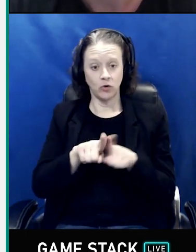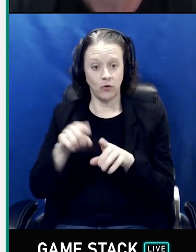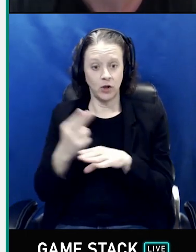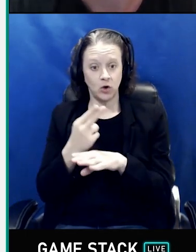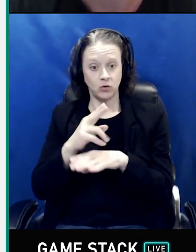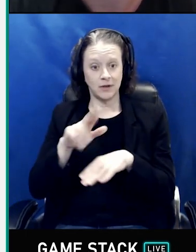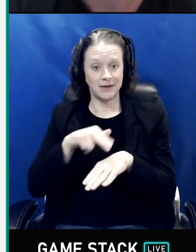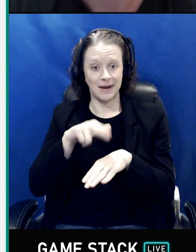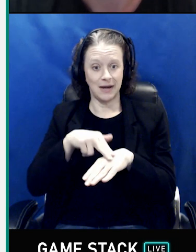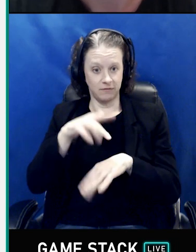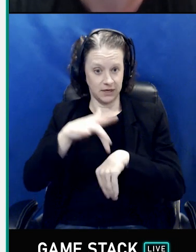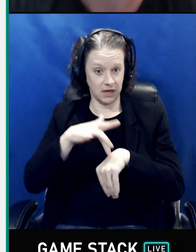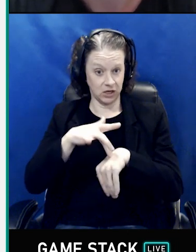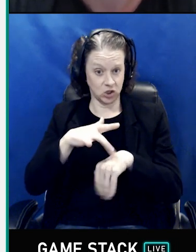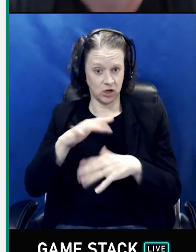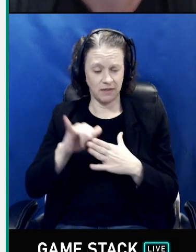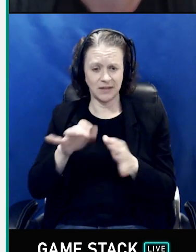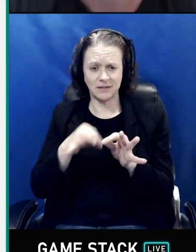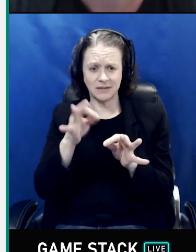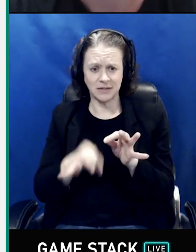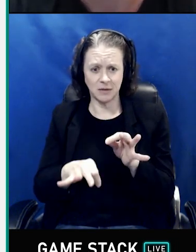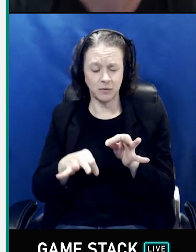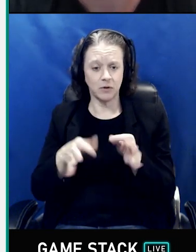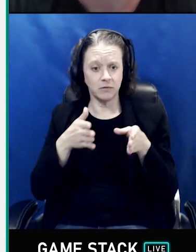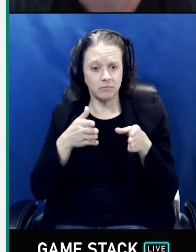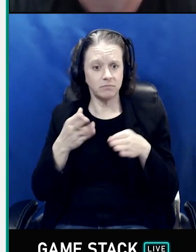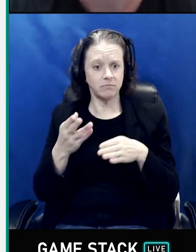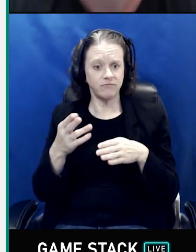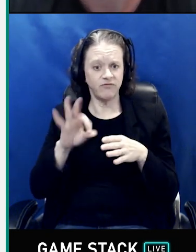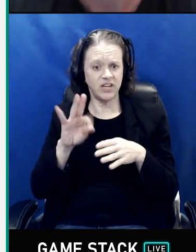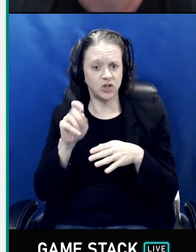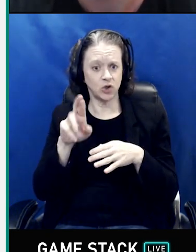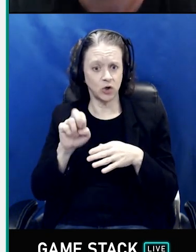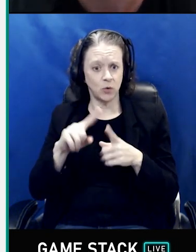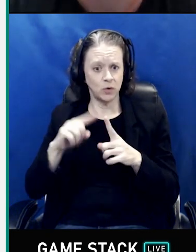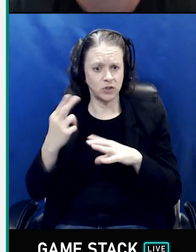This input mechanism was used for situations where the gamer